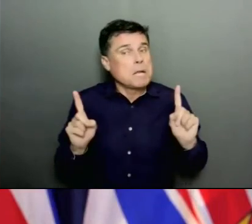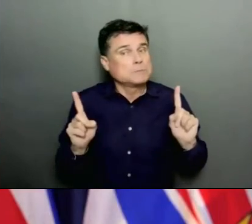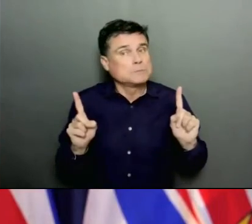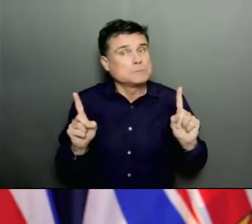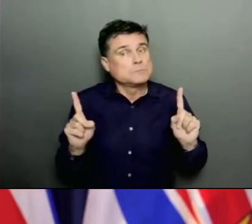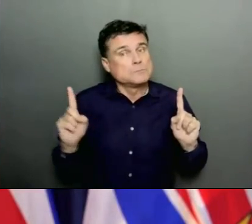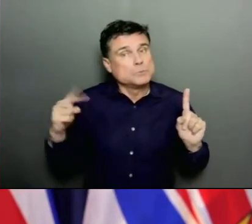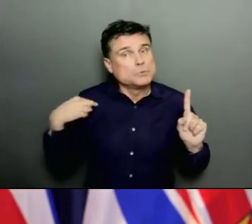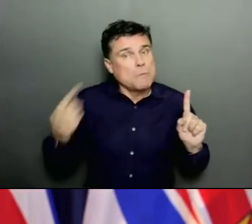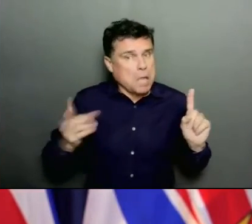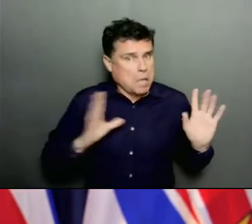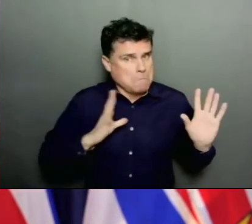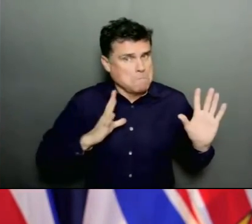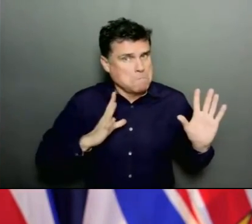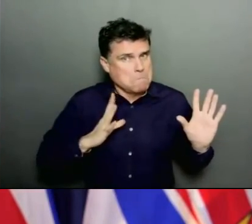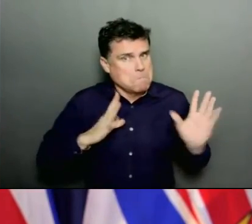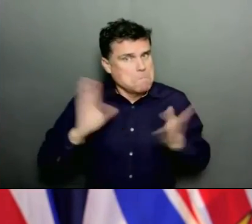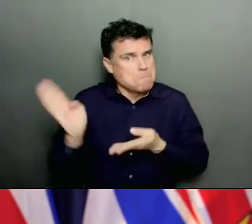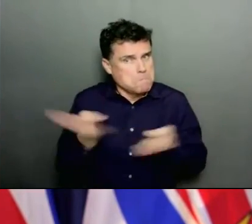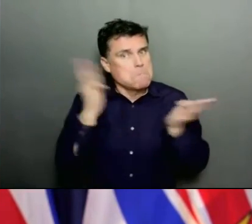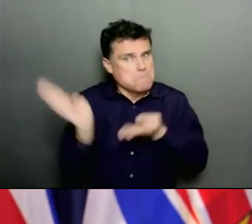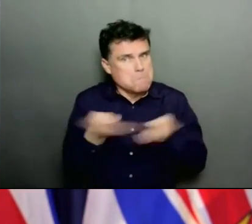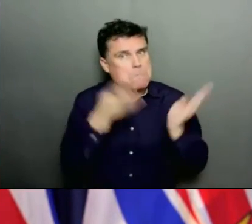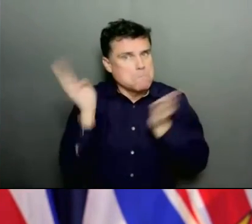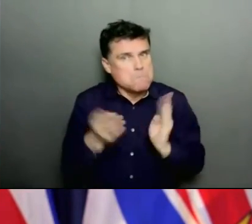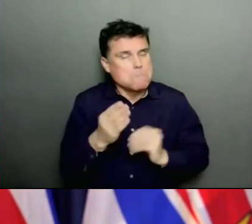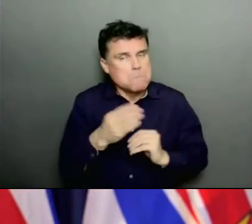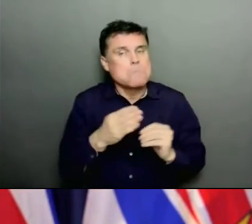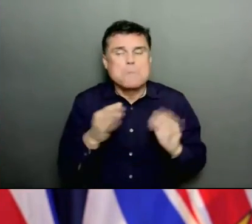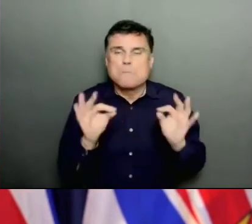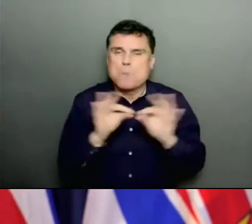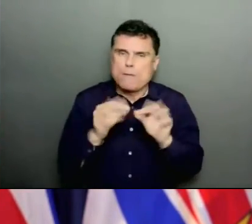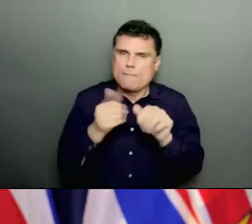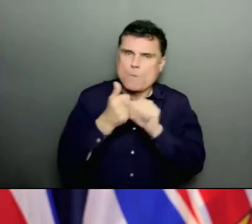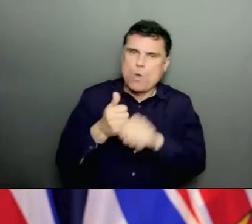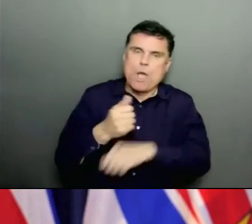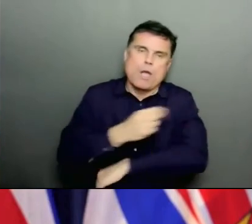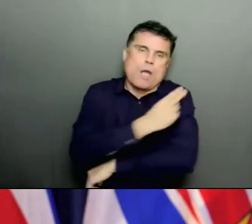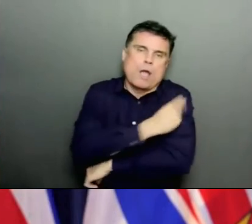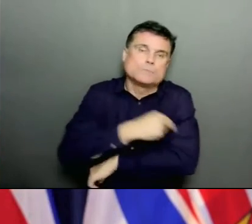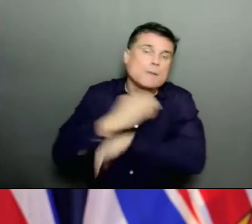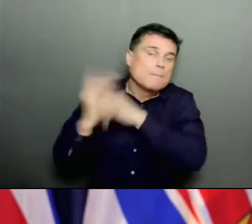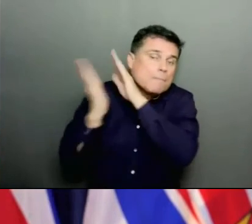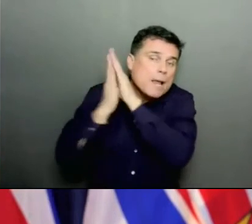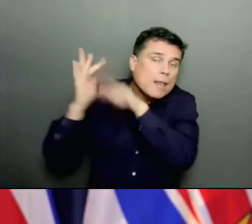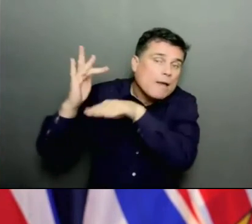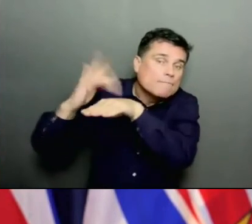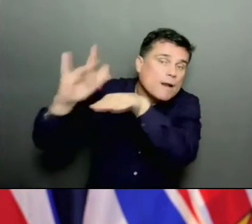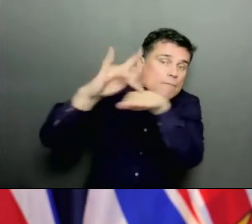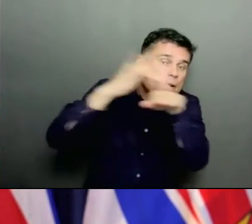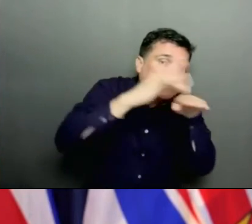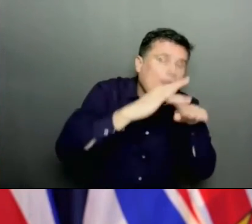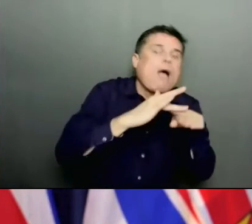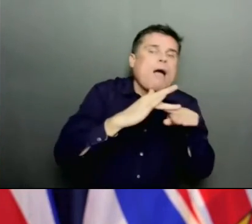on a couple of items we regularly reported on Thursday, we've hired over a